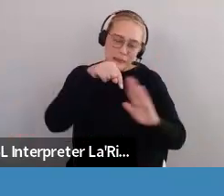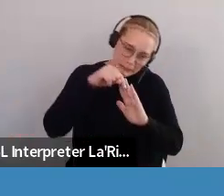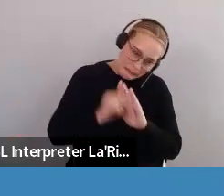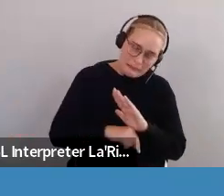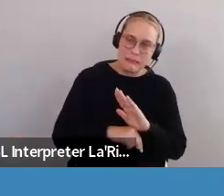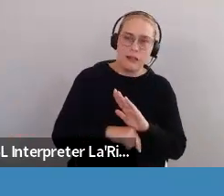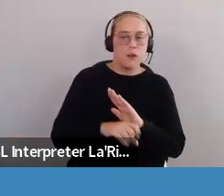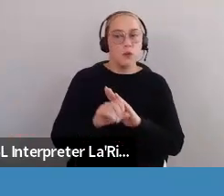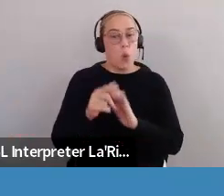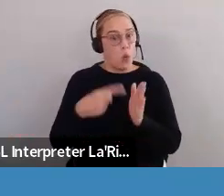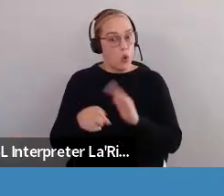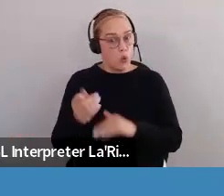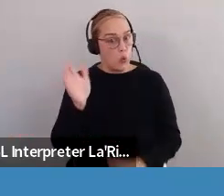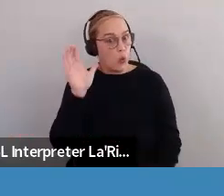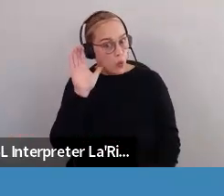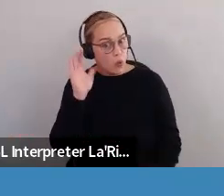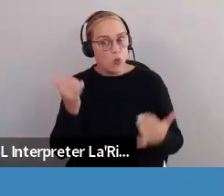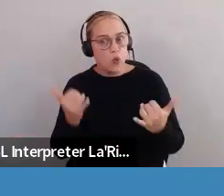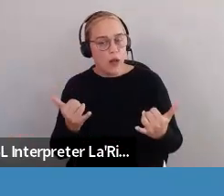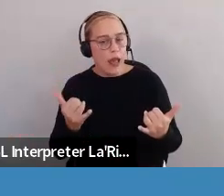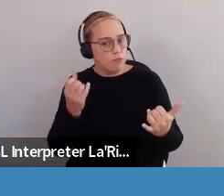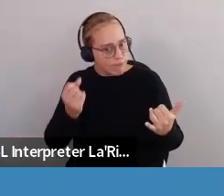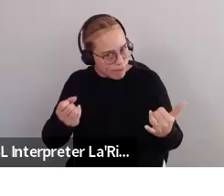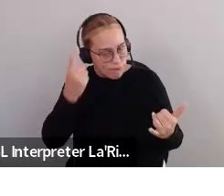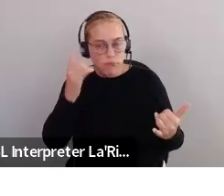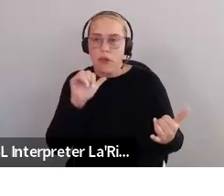that. I'm just cap adding that we are going broad strokes here and not